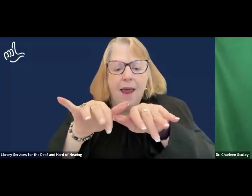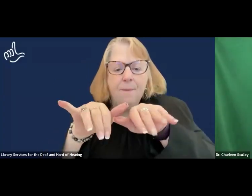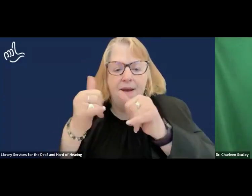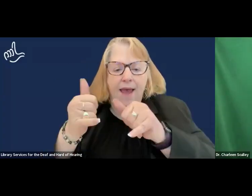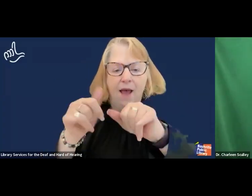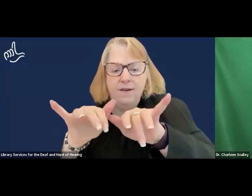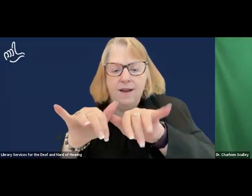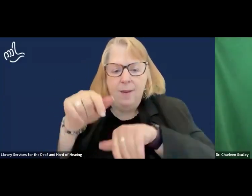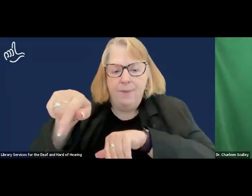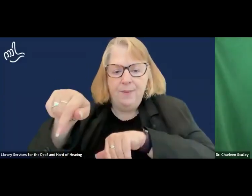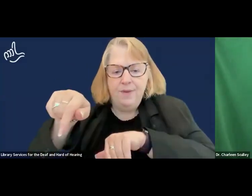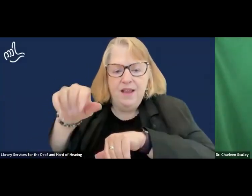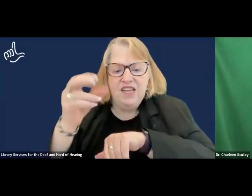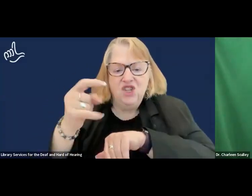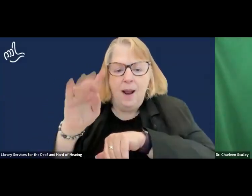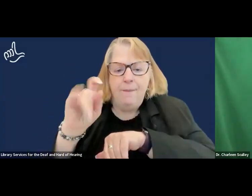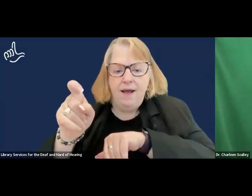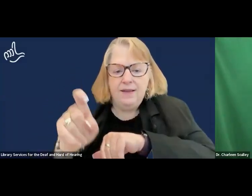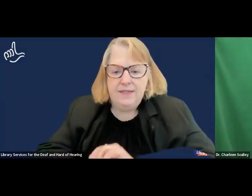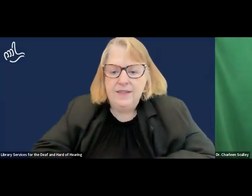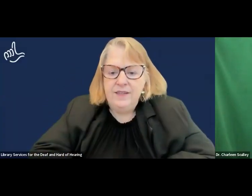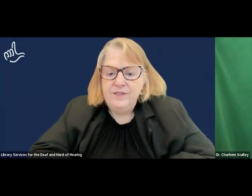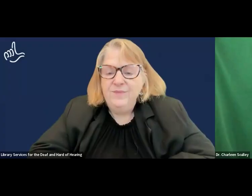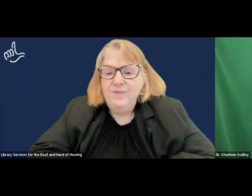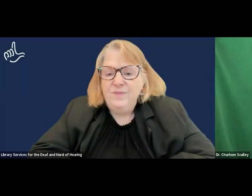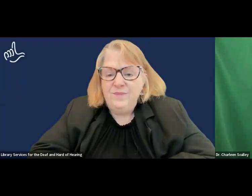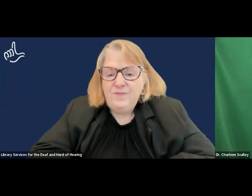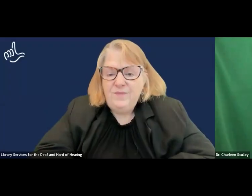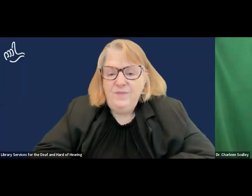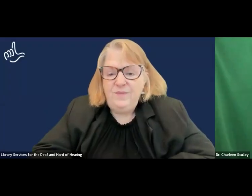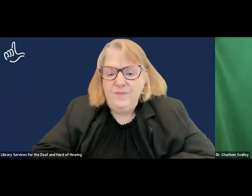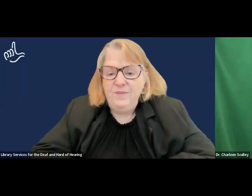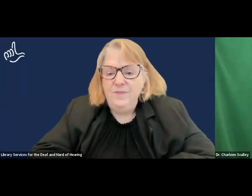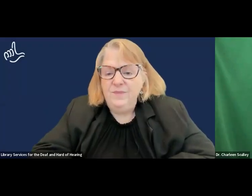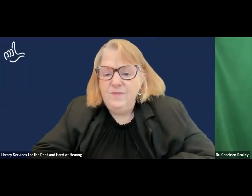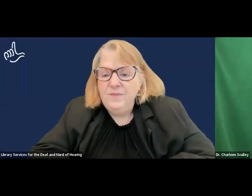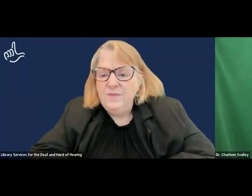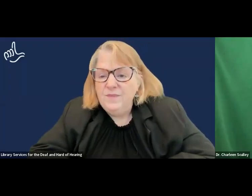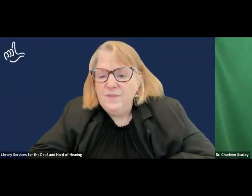[Interpreter for Brenda] And if you can type it out now into the chat so people can-- can have it,